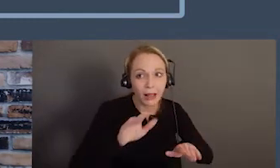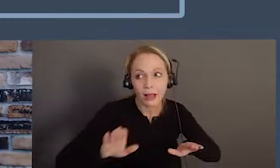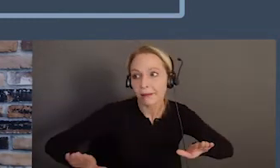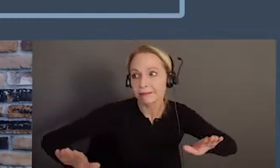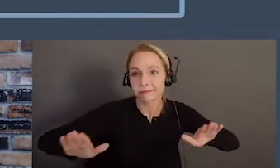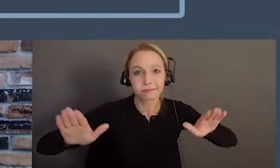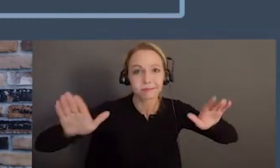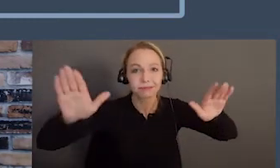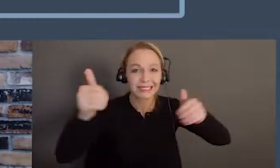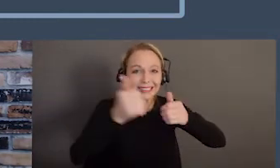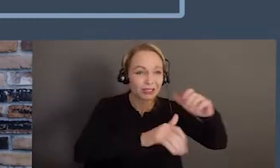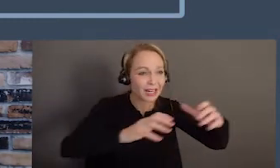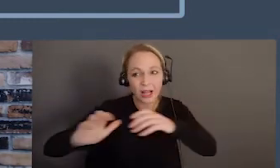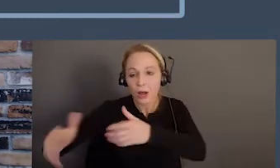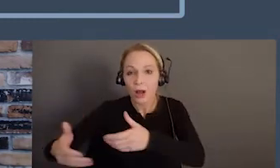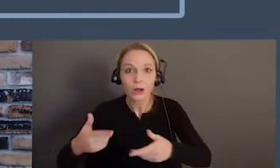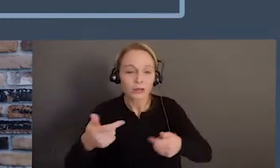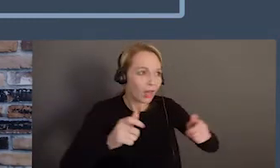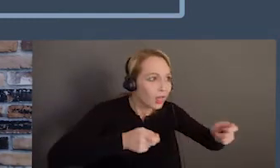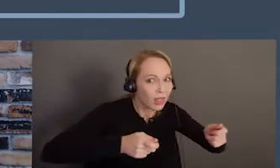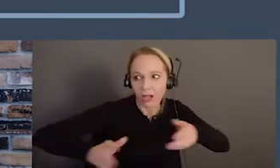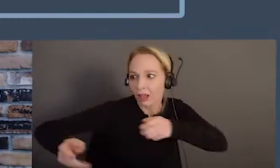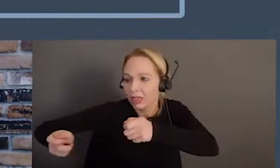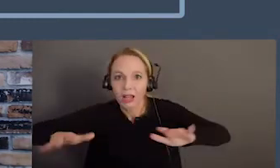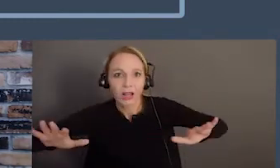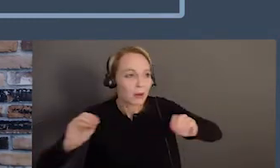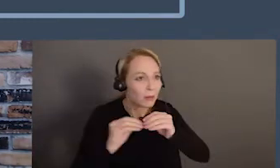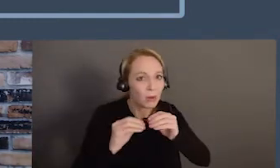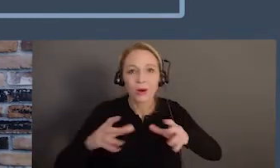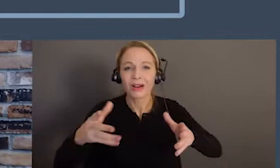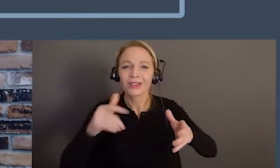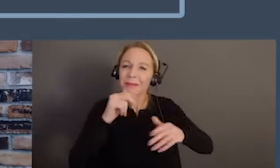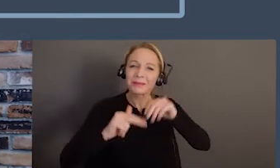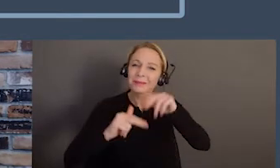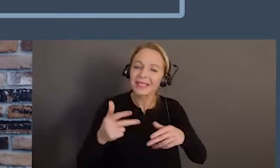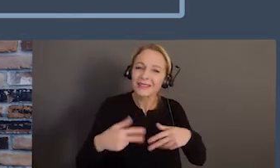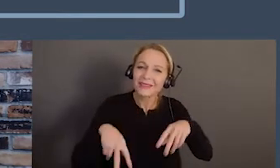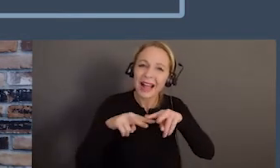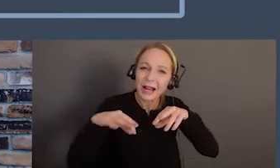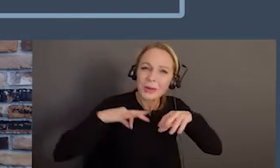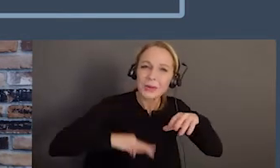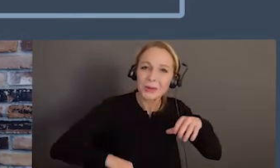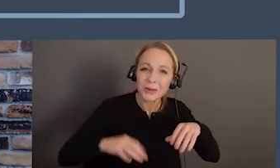SPEND MORE TIME TAMING THE BEAST AND LESS TIME BUILDING